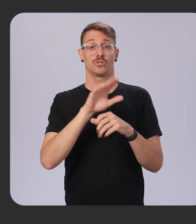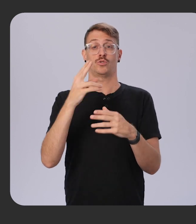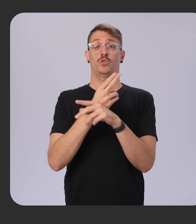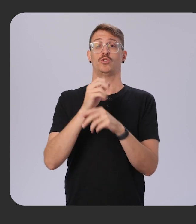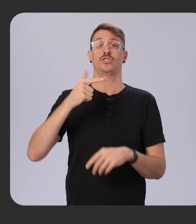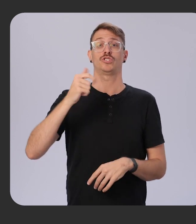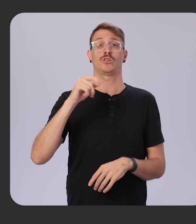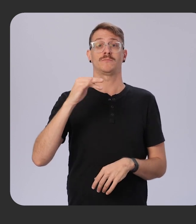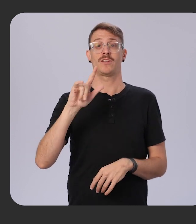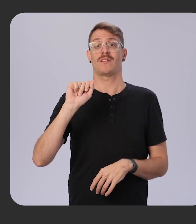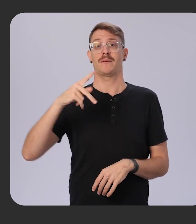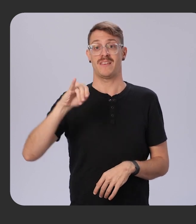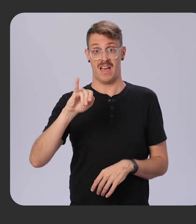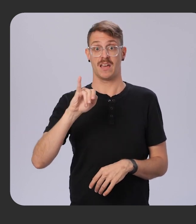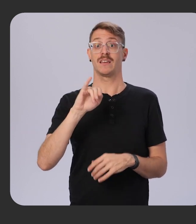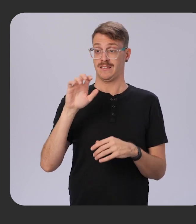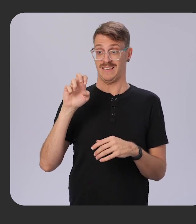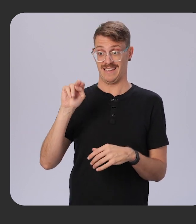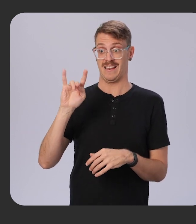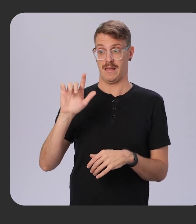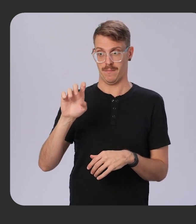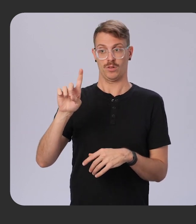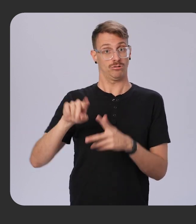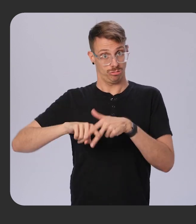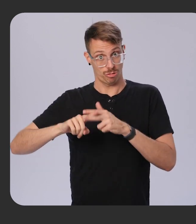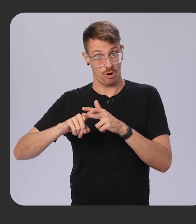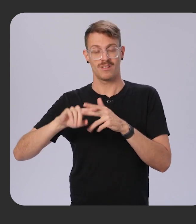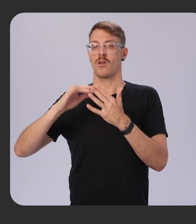This only needs to be done once before AR is started.